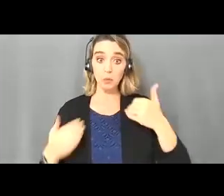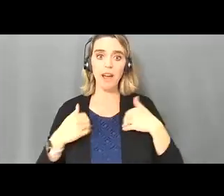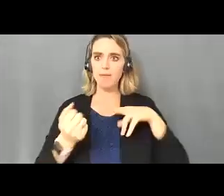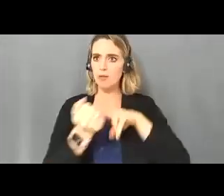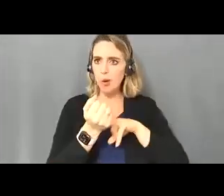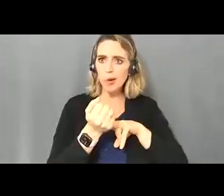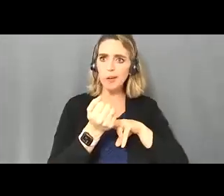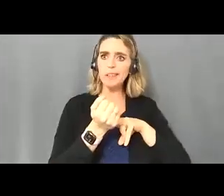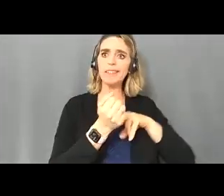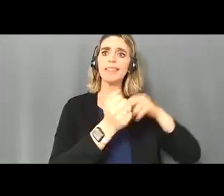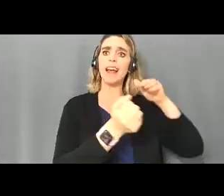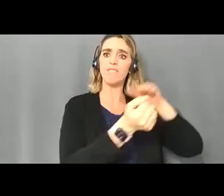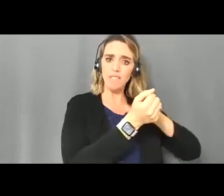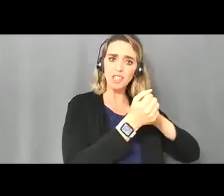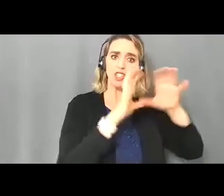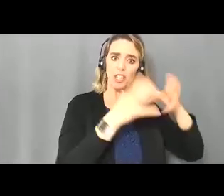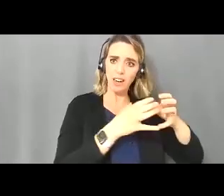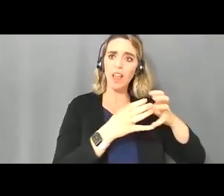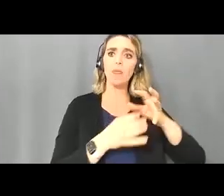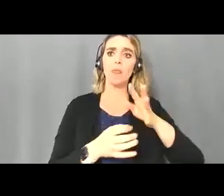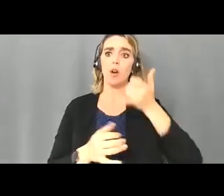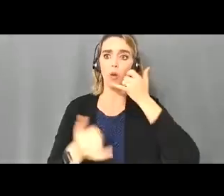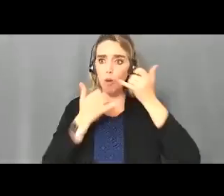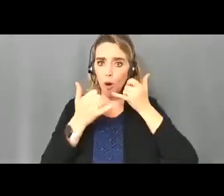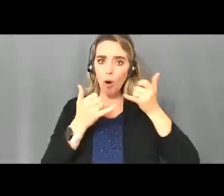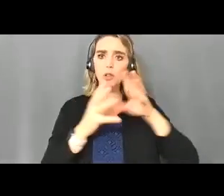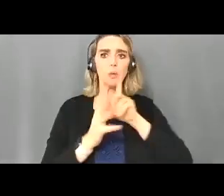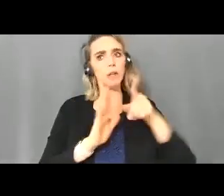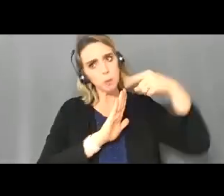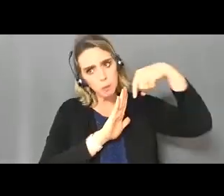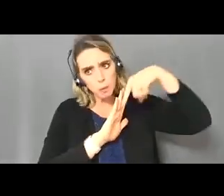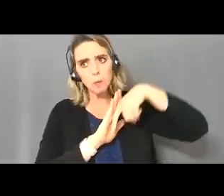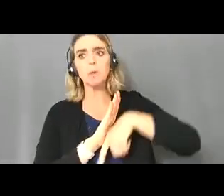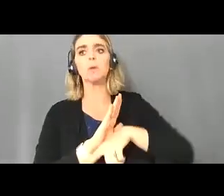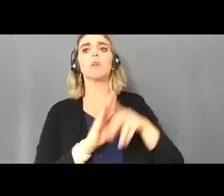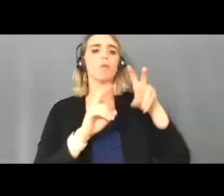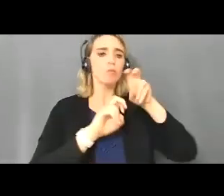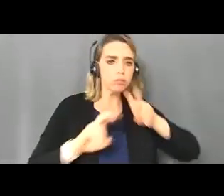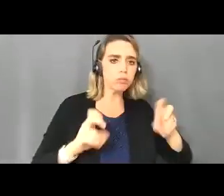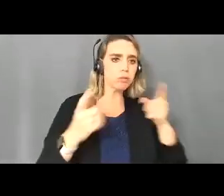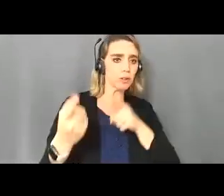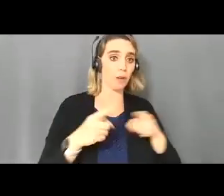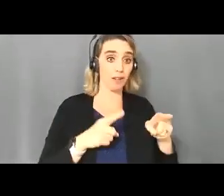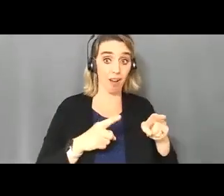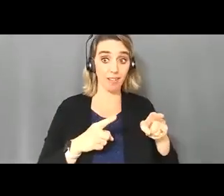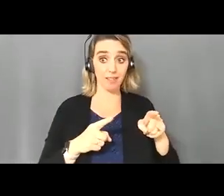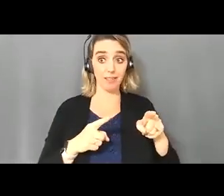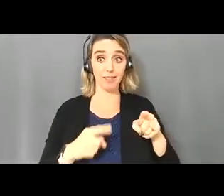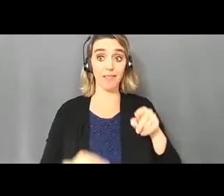they had several conference calls together to really dig deep into what was going on. It turned out that for Nancy,